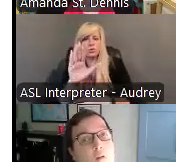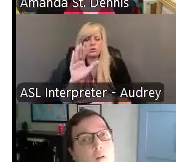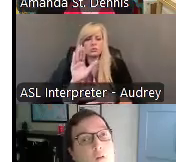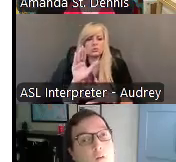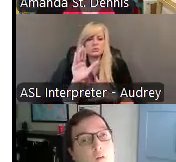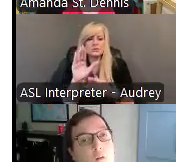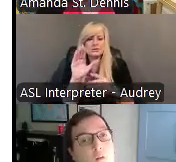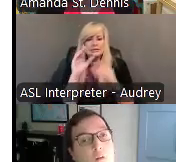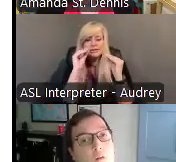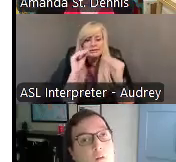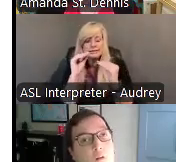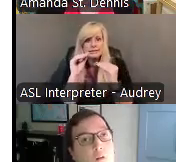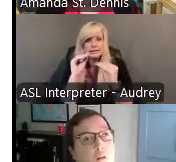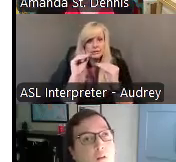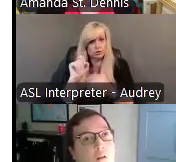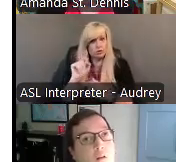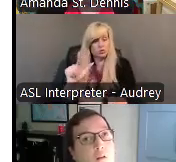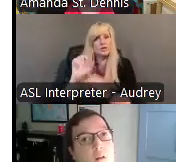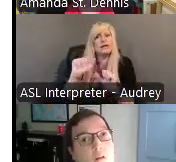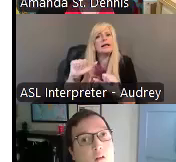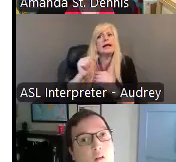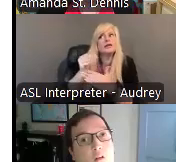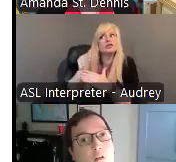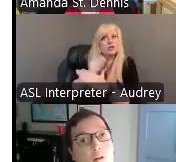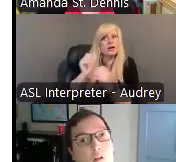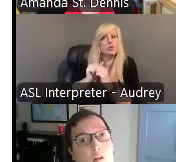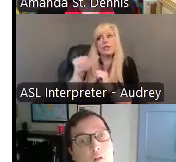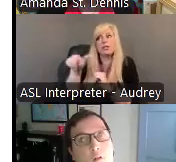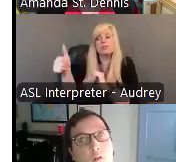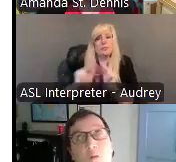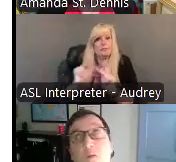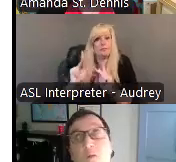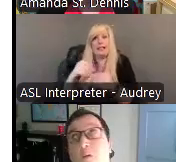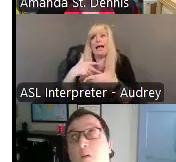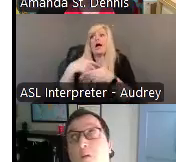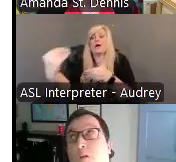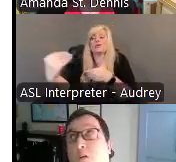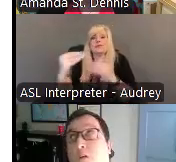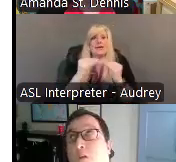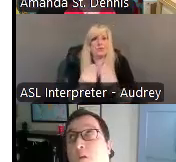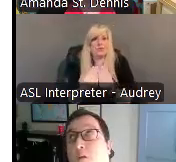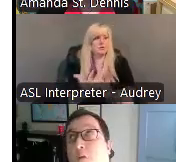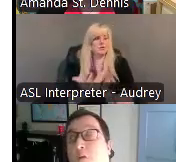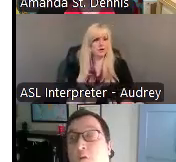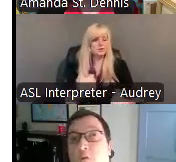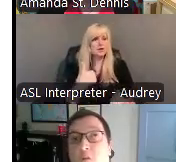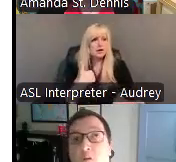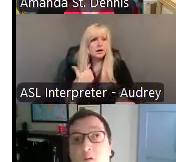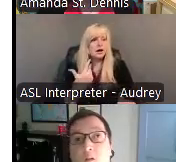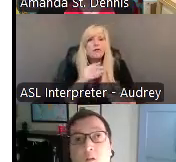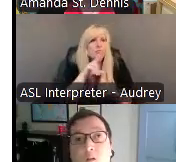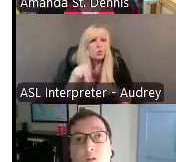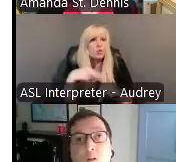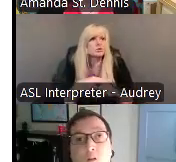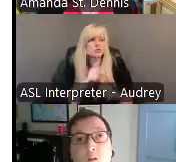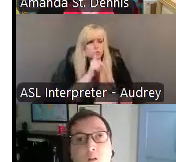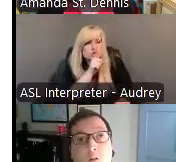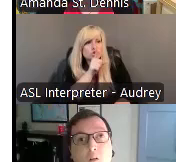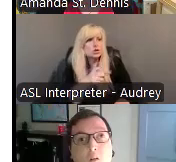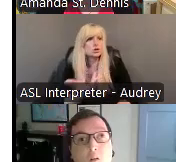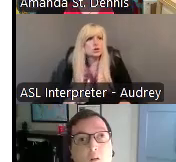outside of our organization?” And I was like, of course. Sure. So it was even just believing in our